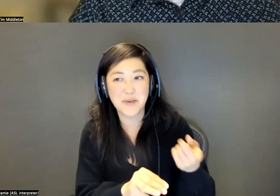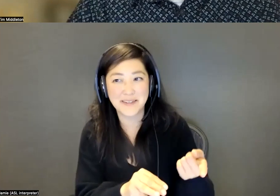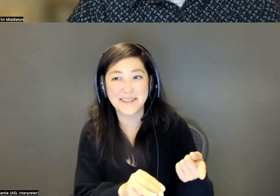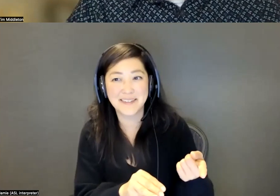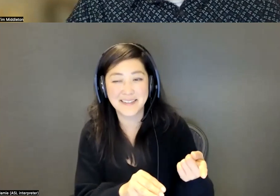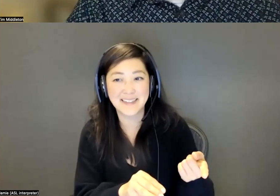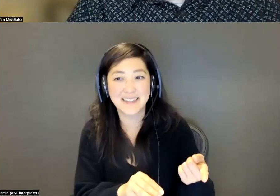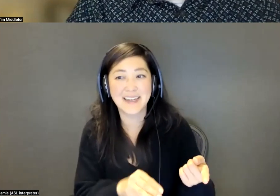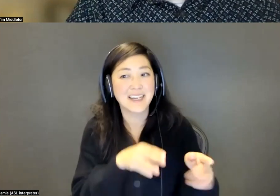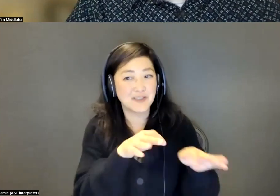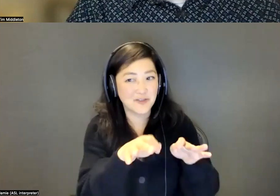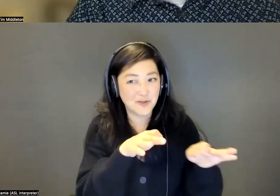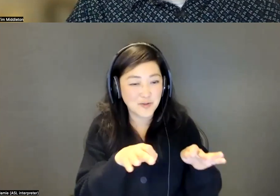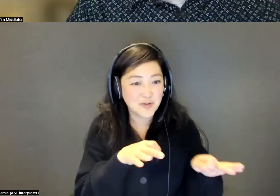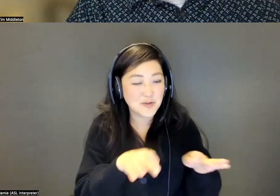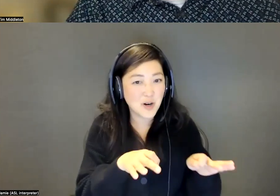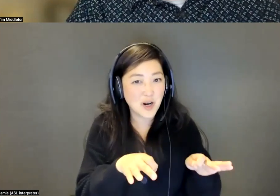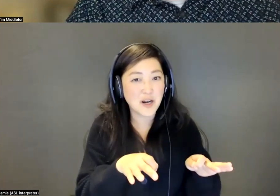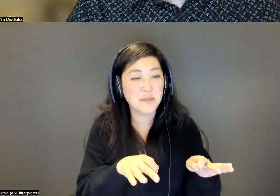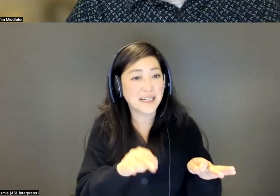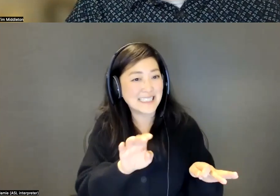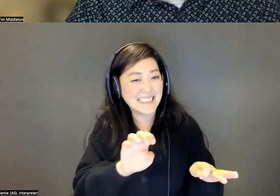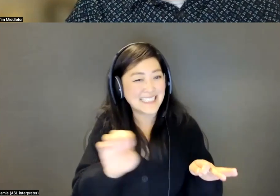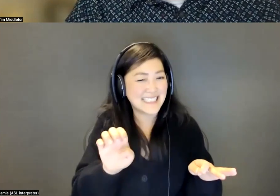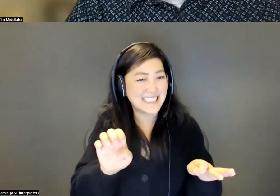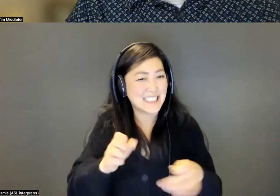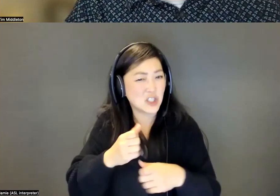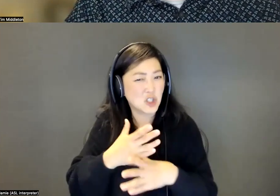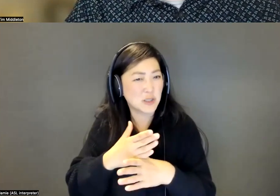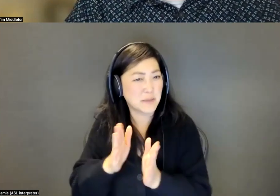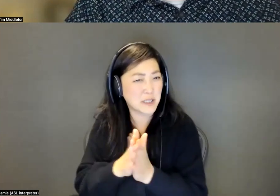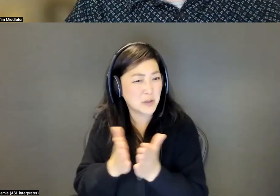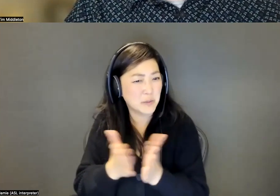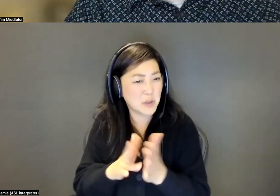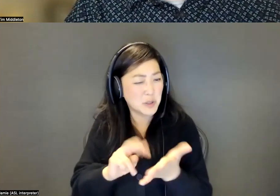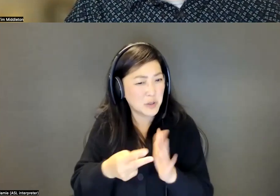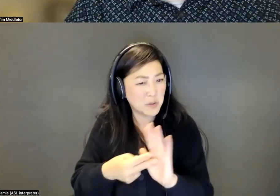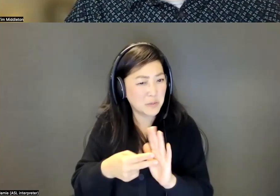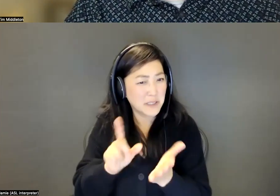in describing the East Germany books, did you mean to say that publishers shouldn't mix